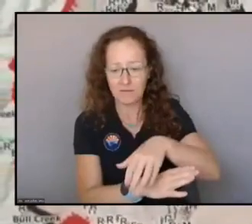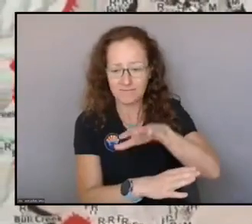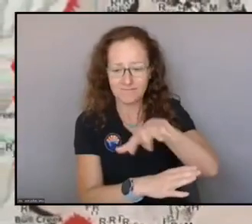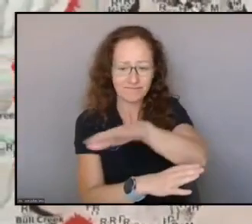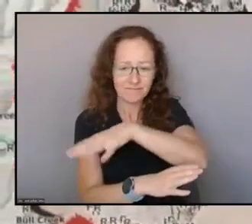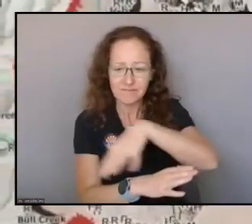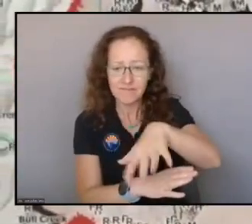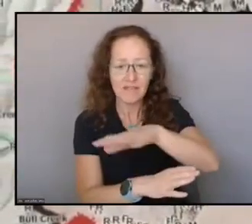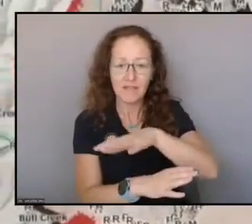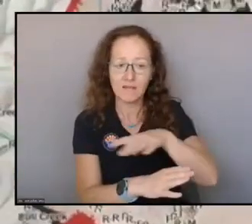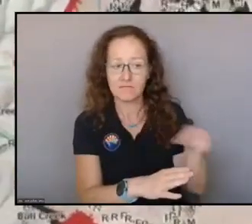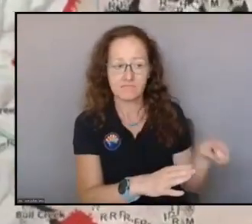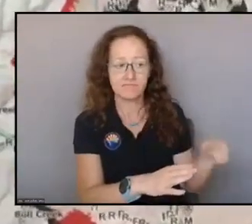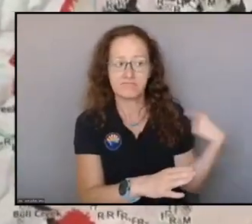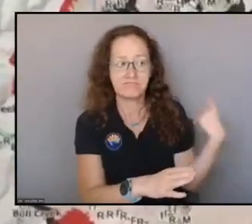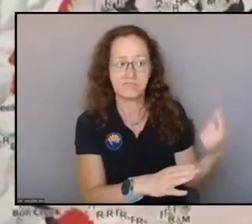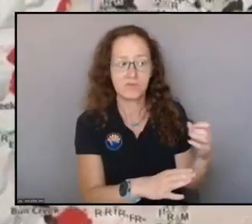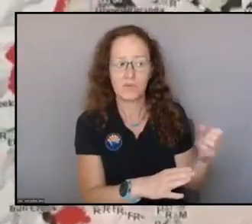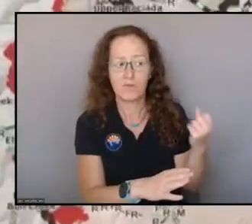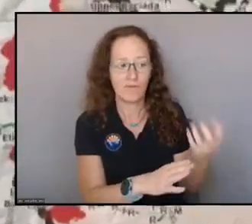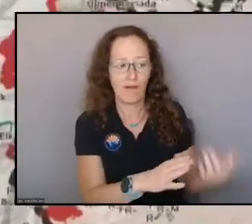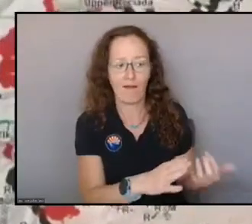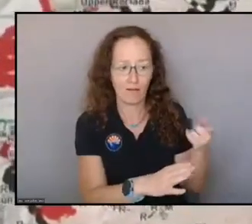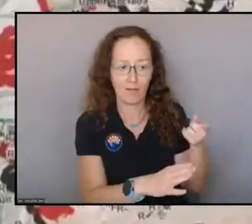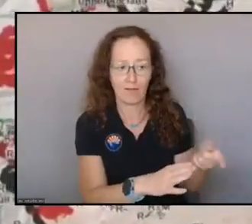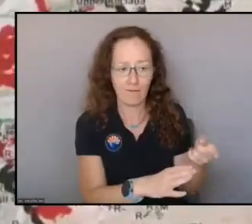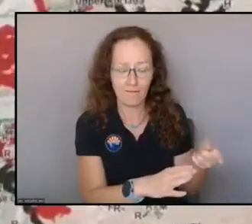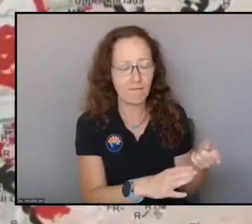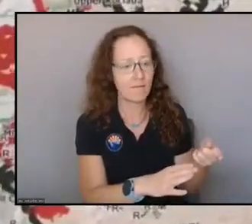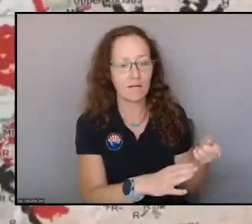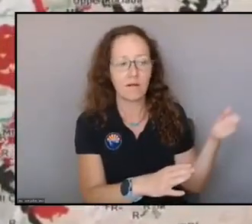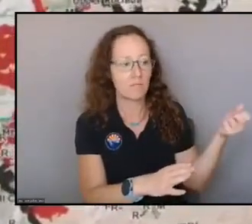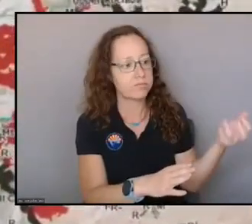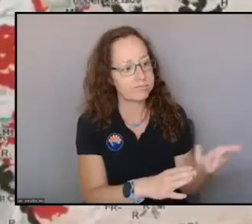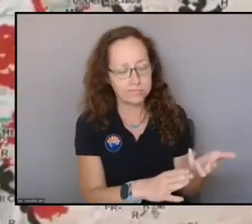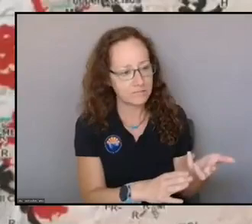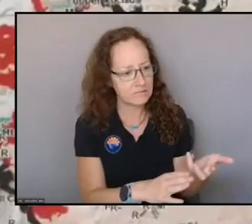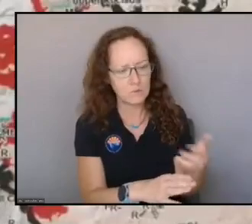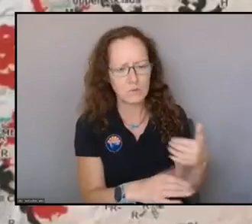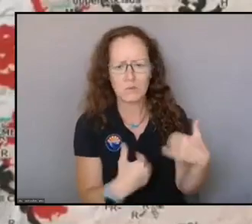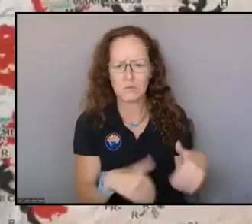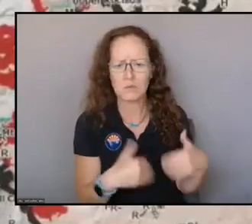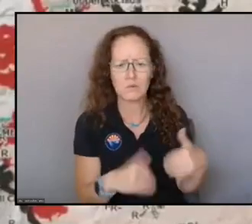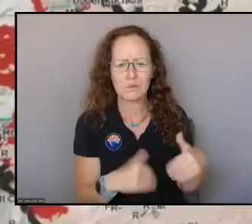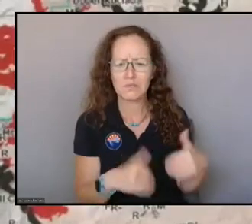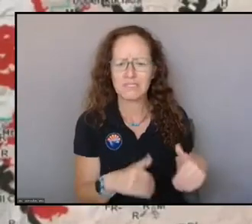THERE IN QUITE SOME TIME, SO BECAUSE OF ALL THOSE CIRCUMSTANCES, YOU KNOW, WE DID END UP IN DISCUSSIONS.